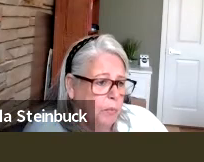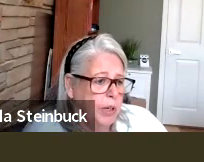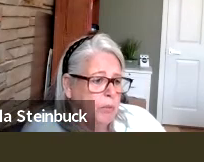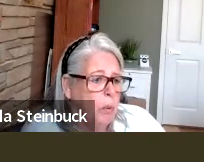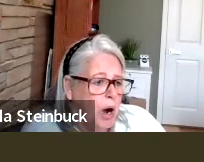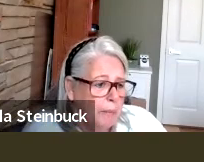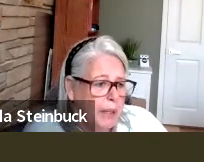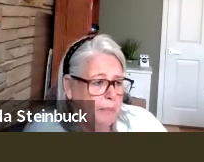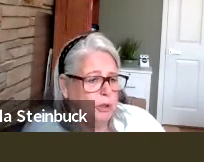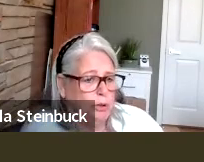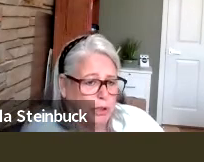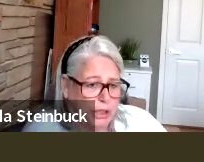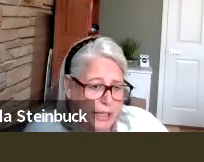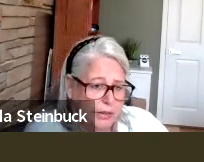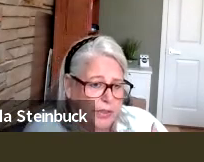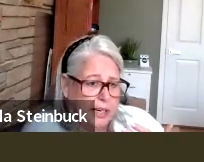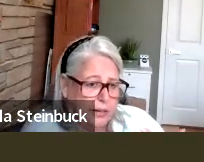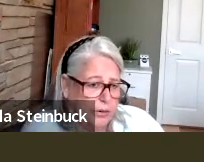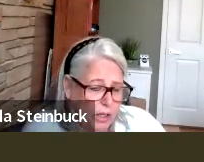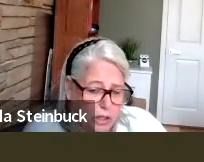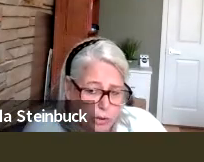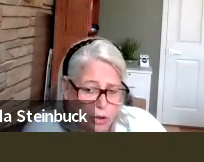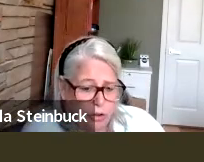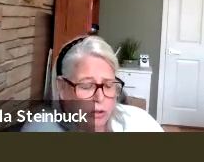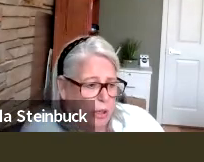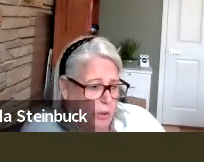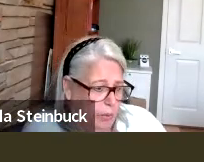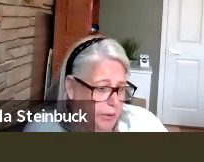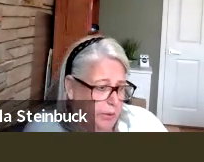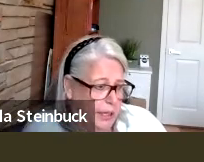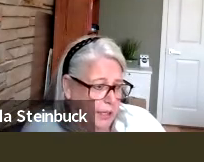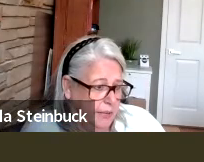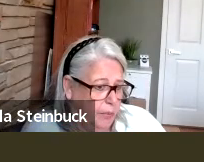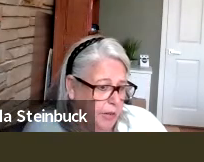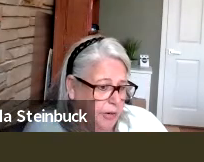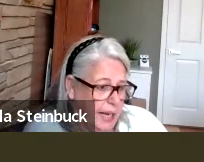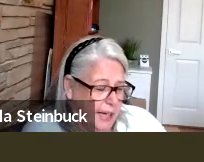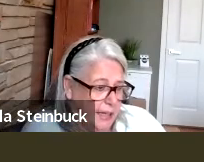So one thing that we do at our center is we will once a month, a staff person is in charge of our staff meeting for that week.